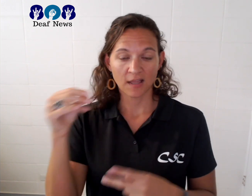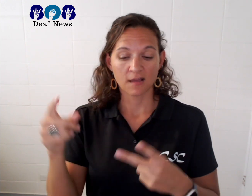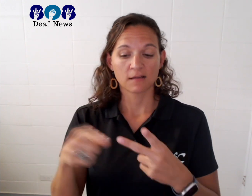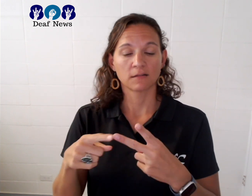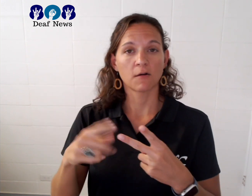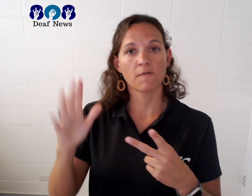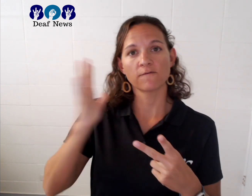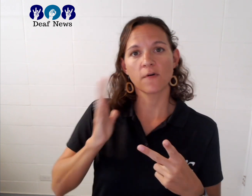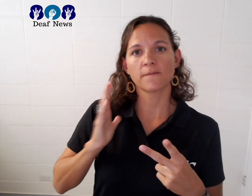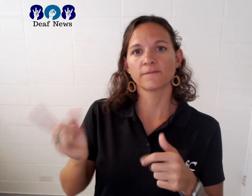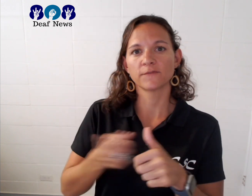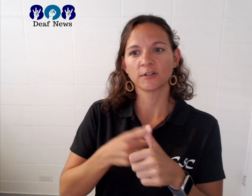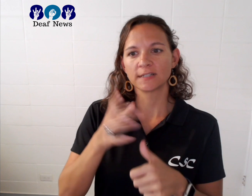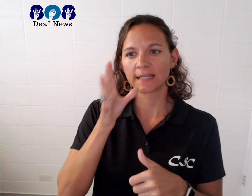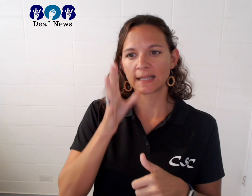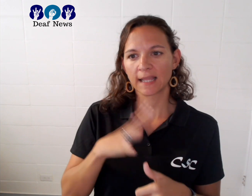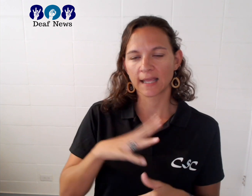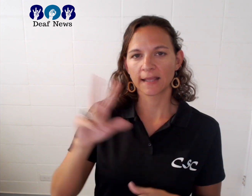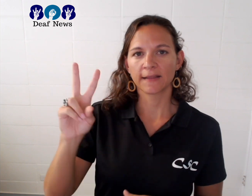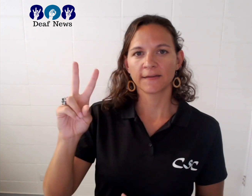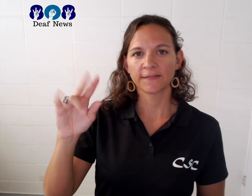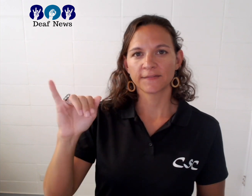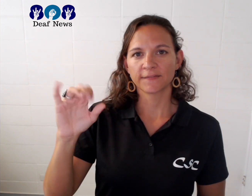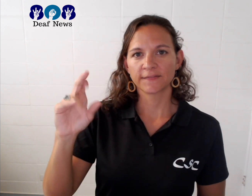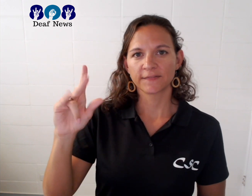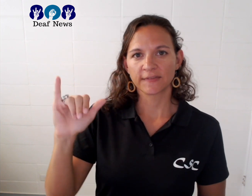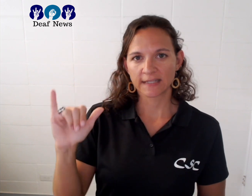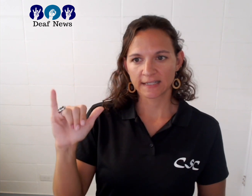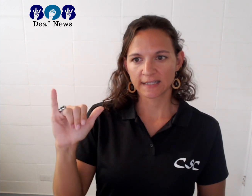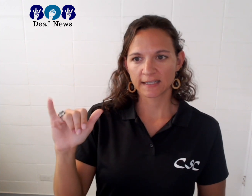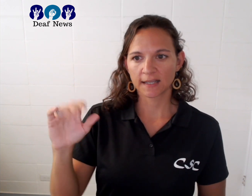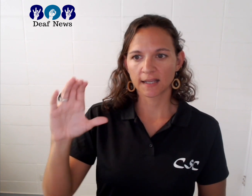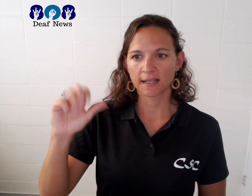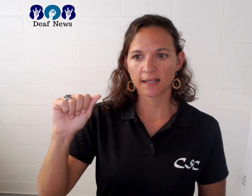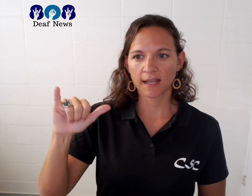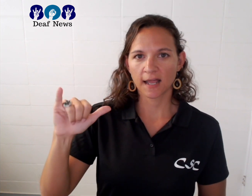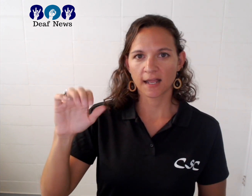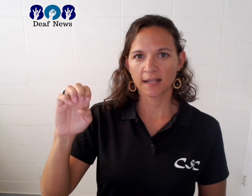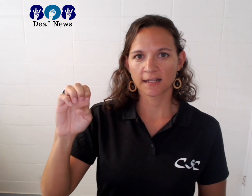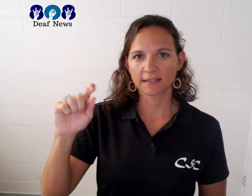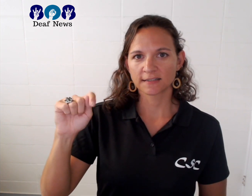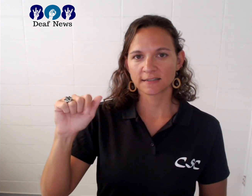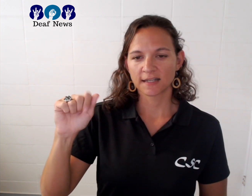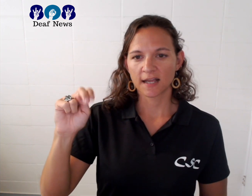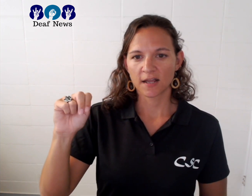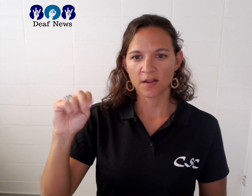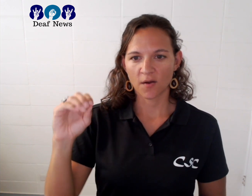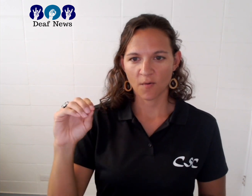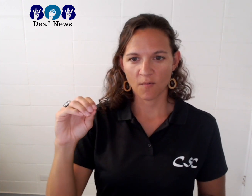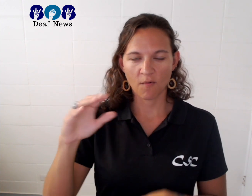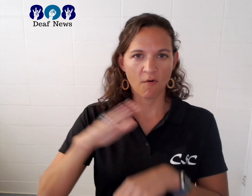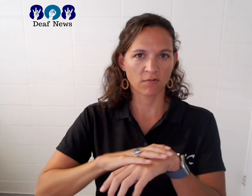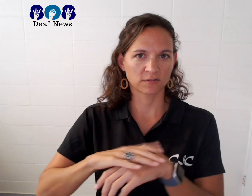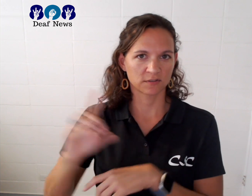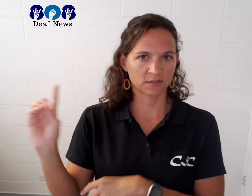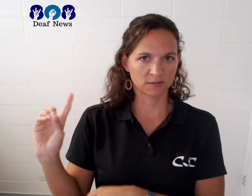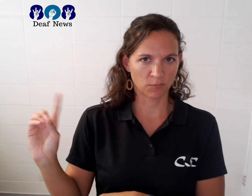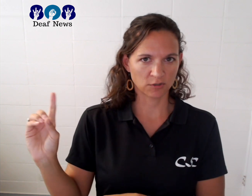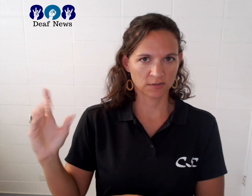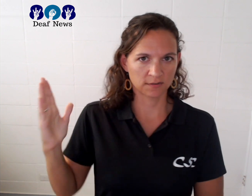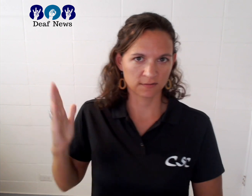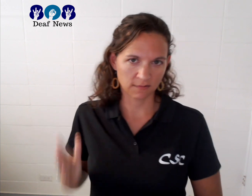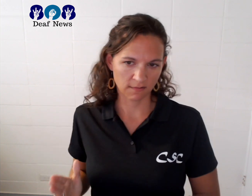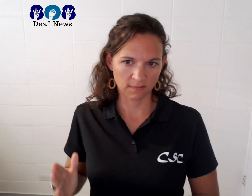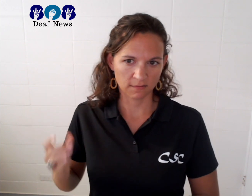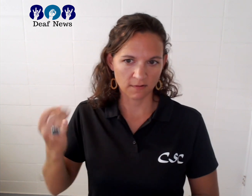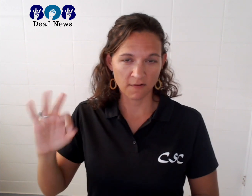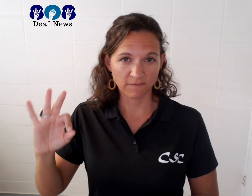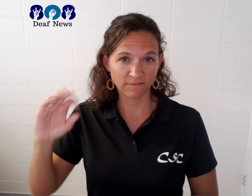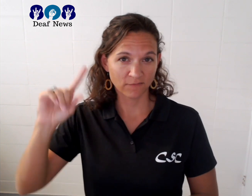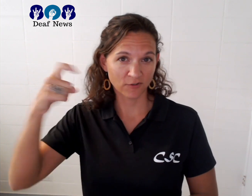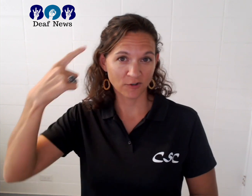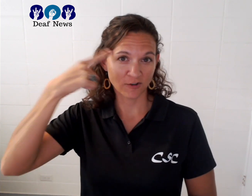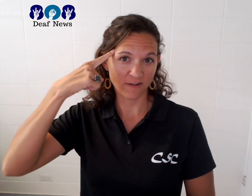and former First Lady Vicky Cayetano on the Democratic side of the governorʻs race.